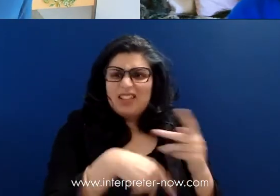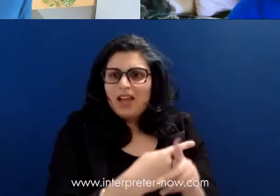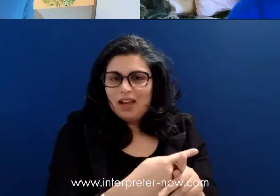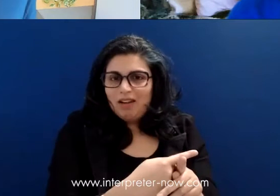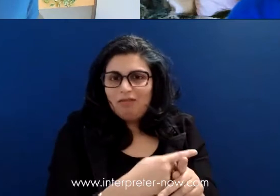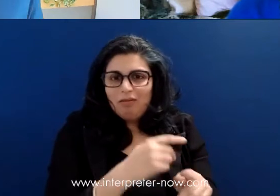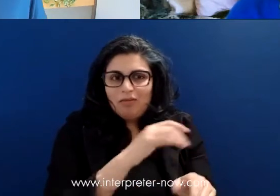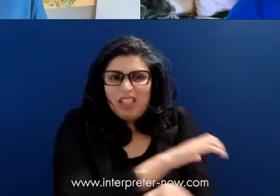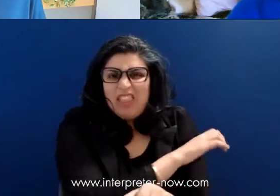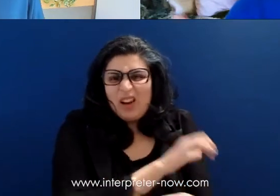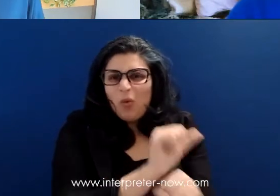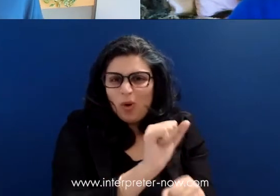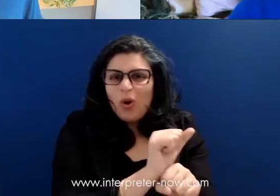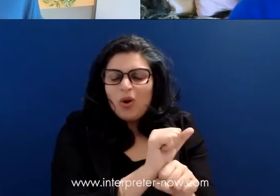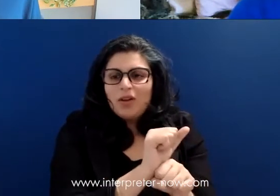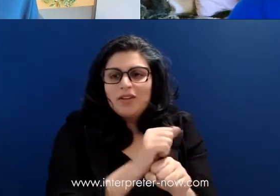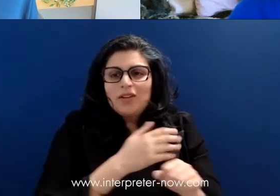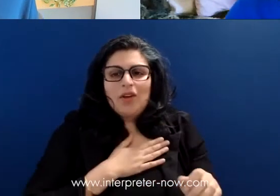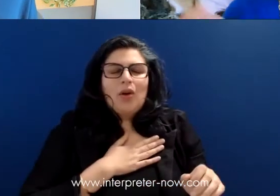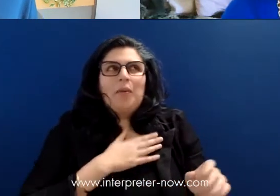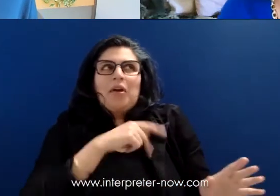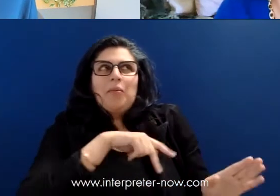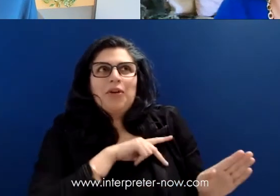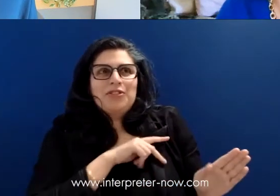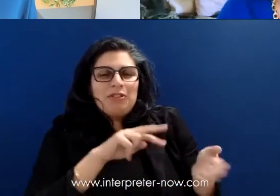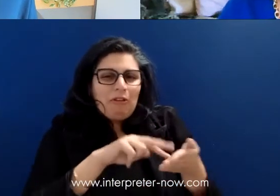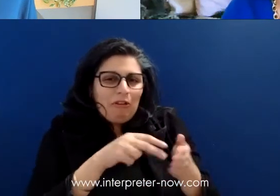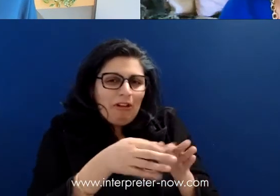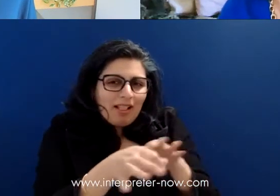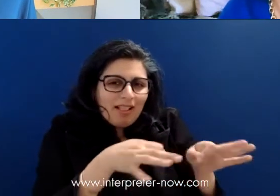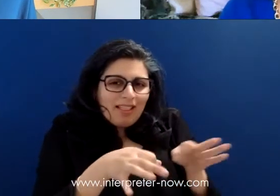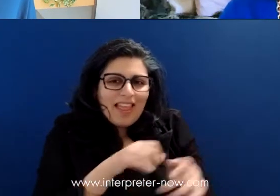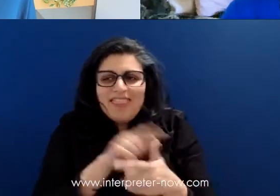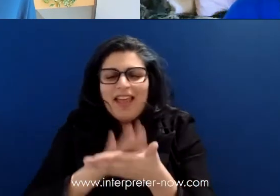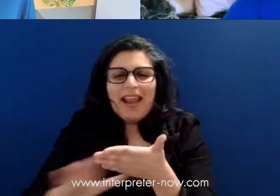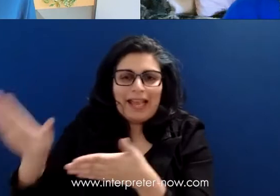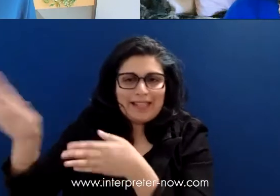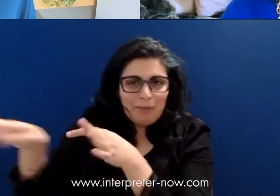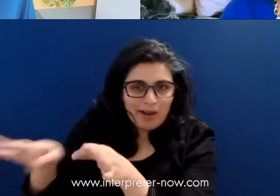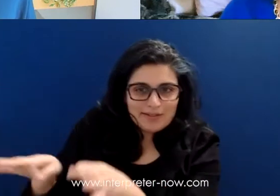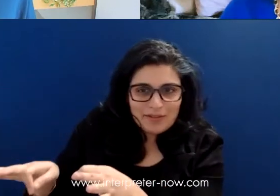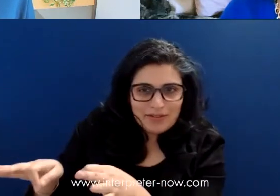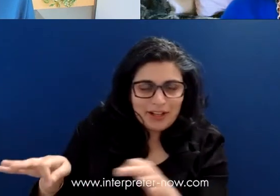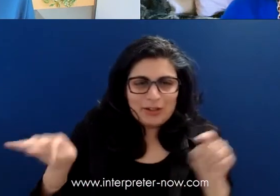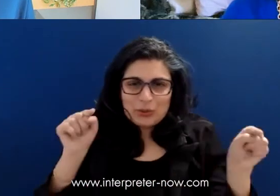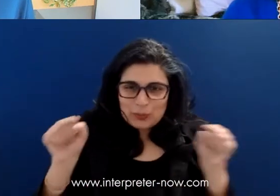So, I have my personal definition, and then I have my more academic and scientific type definition.